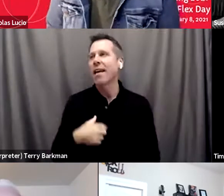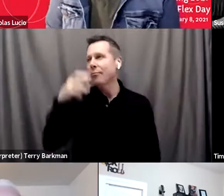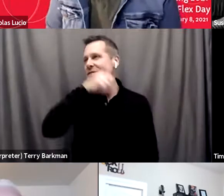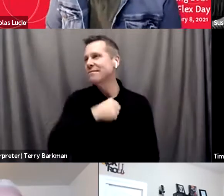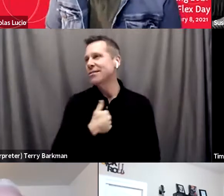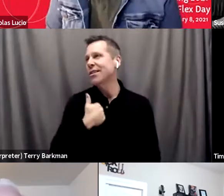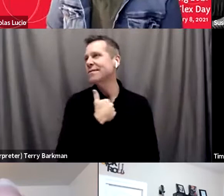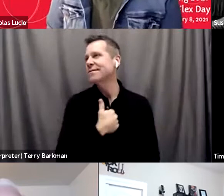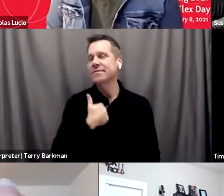Unknown: I'm